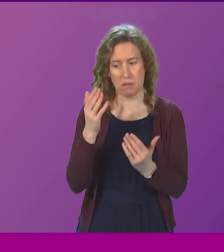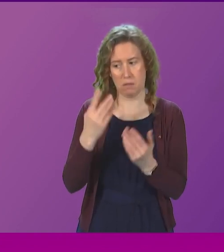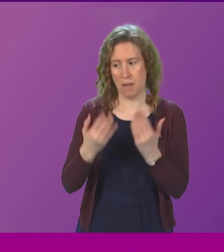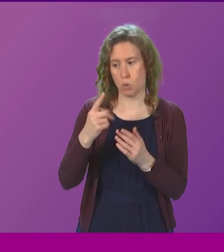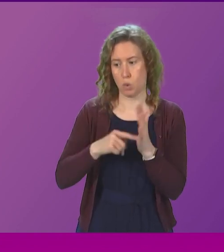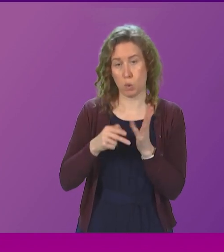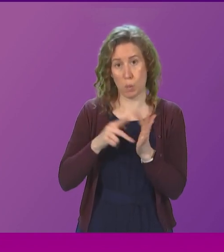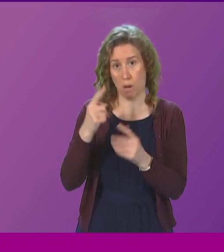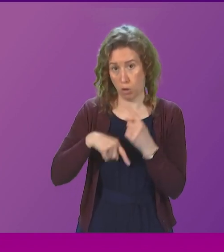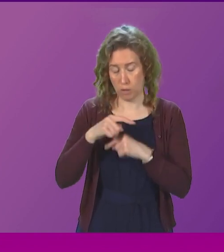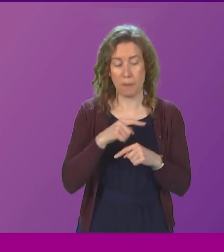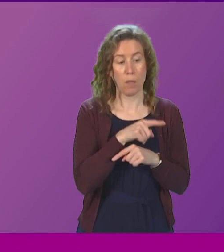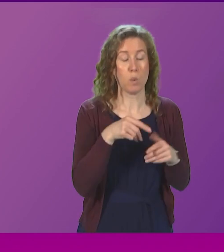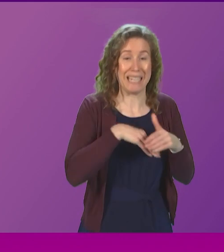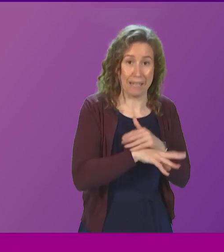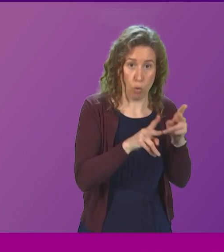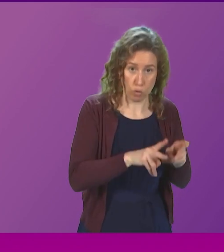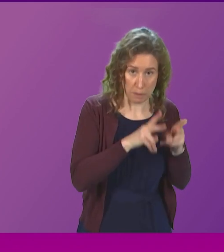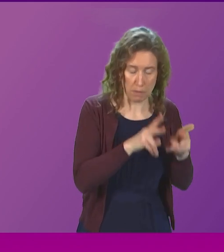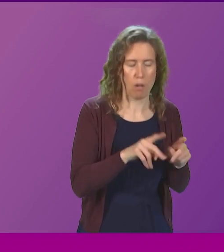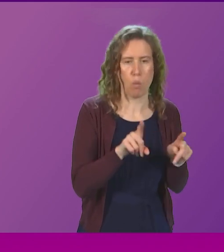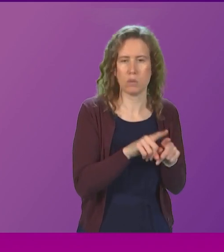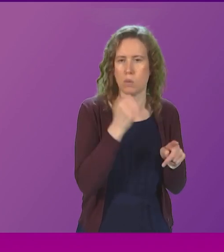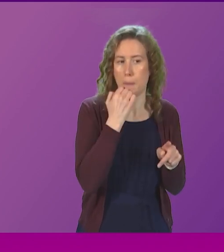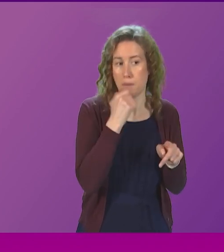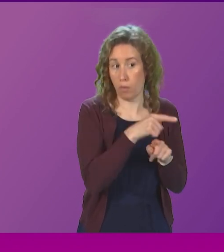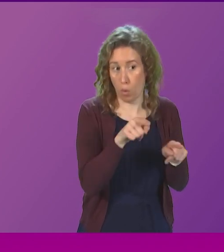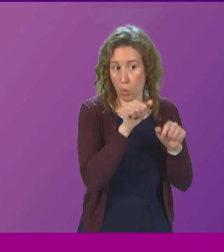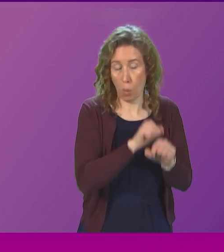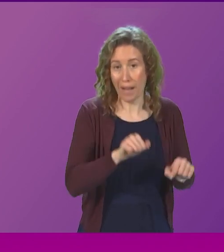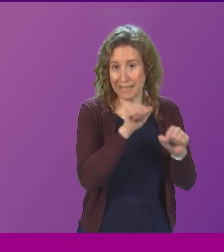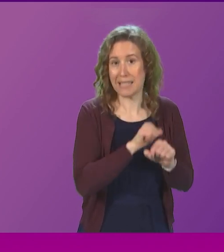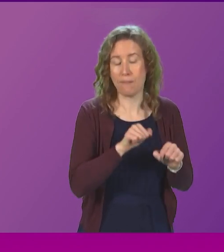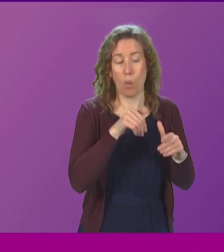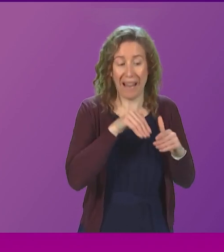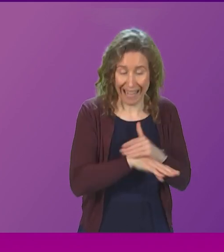The number of those waiting for more than two years for in-patient day cases was down